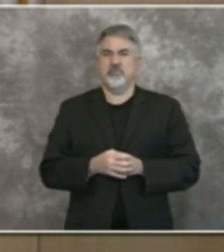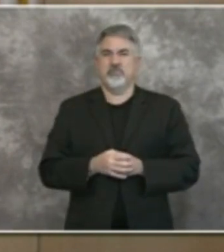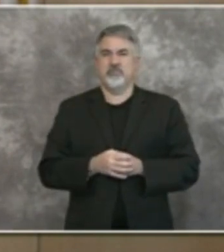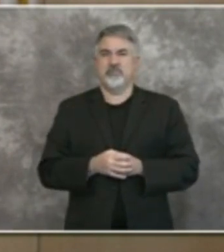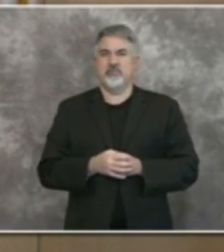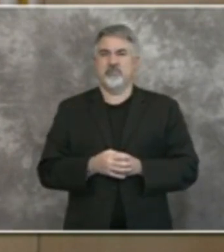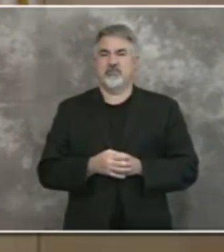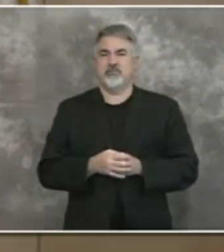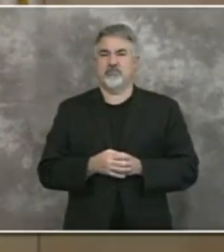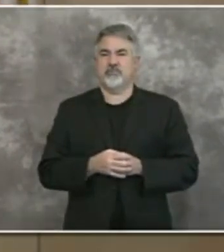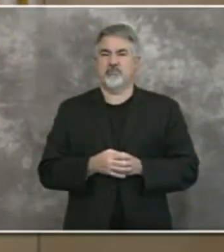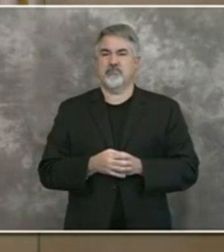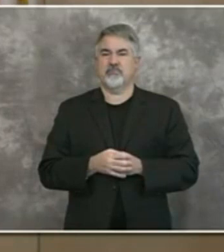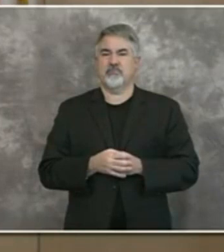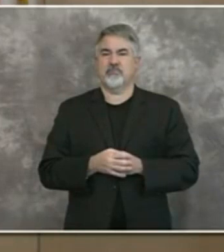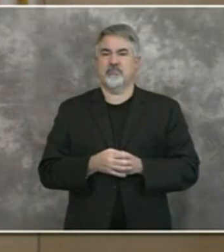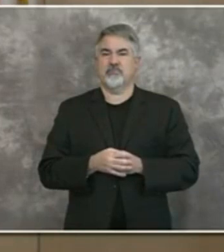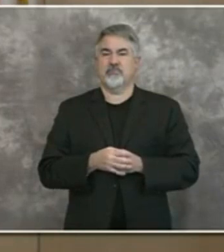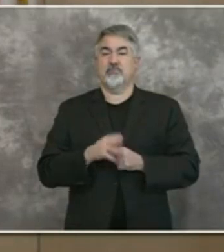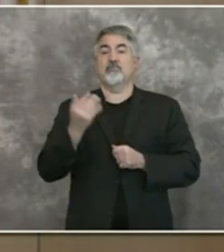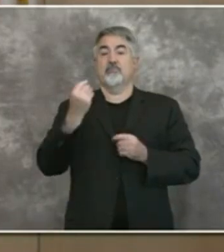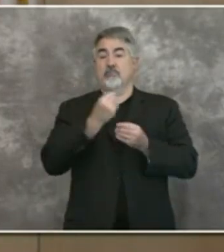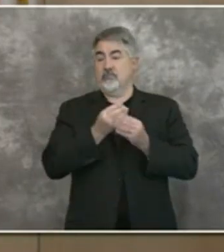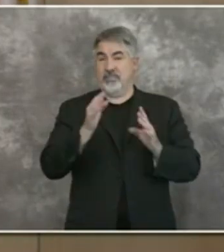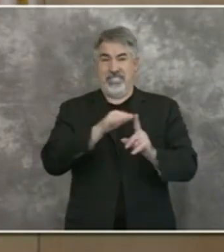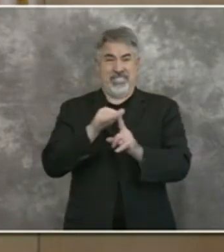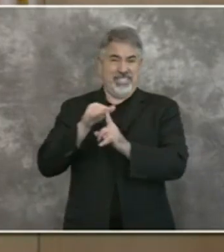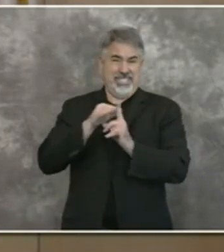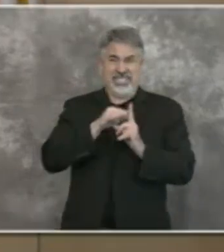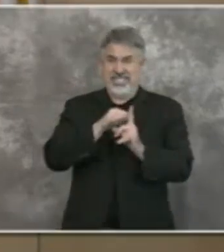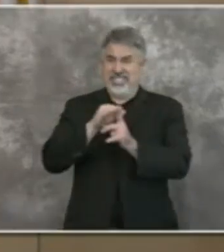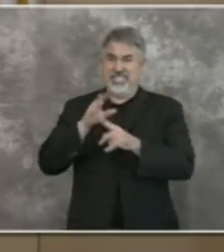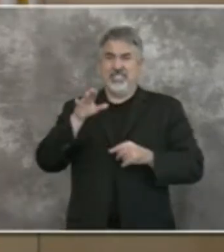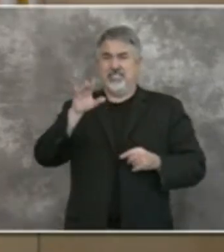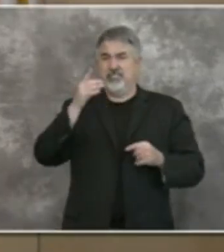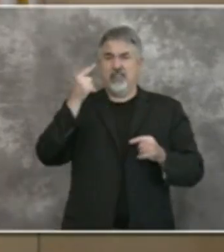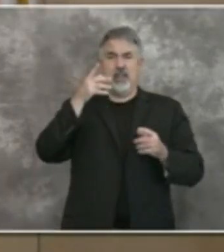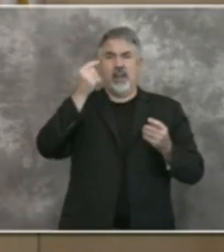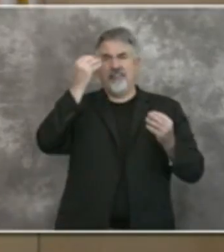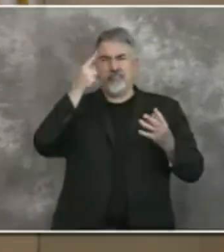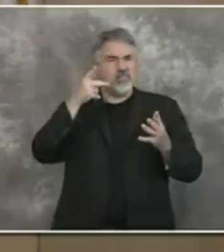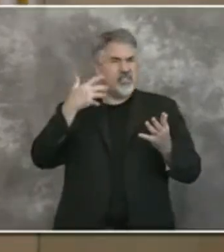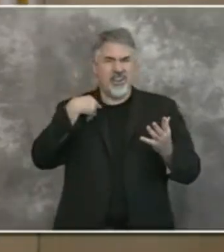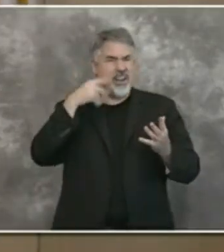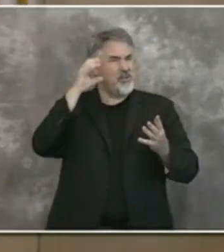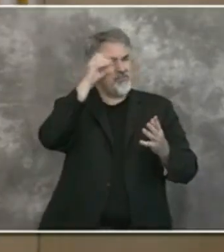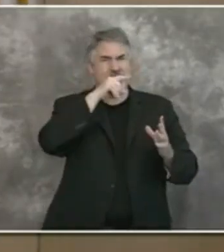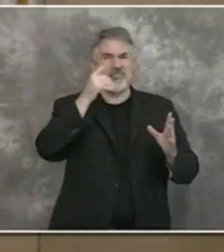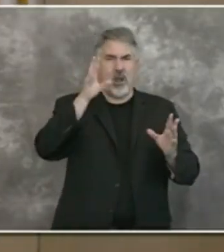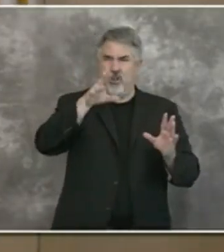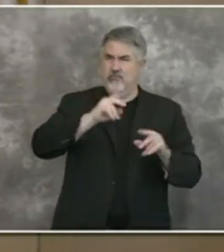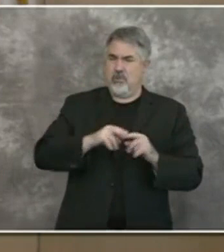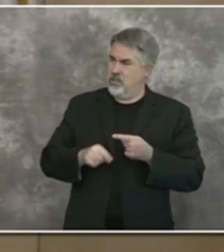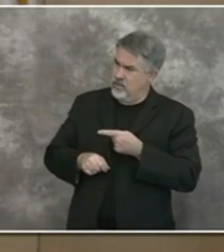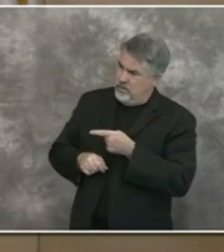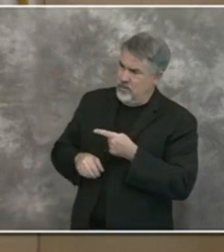FAMILY AND FRIENDS OF THOSE LOST TO COVID-19 REPORTAGE TODAY AND I WANT TO REMIND THE